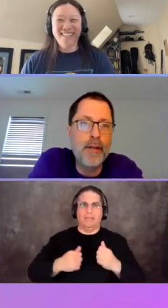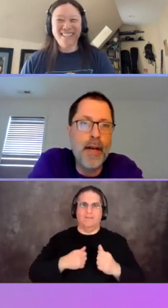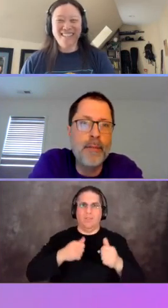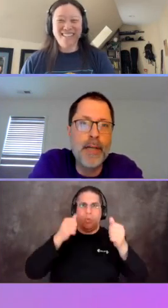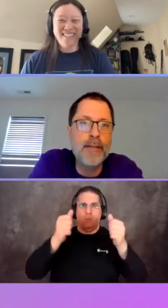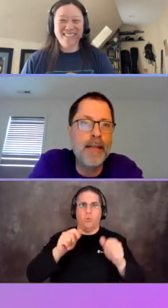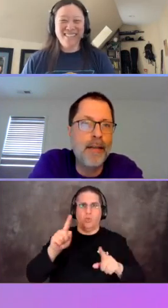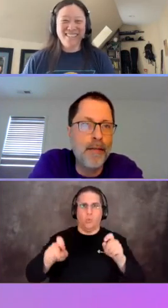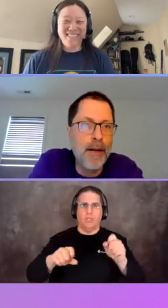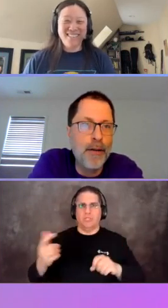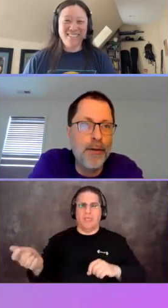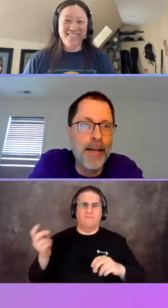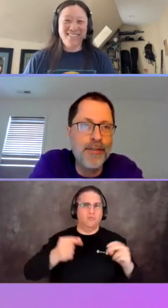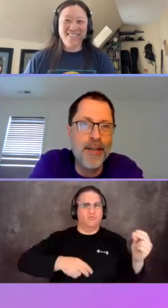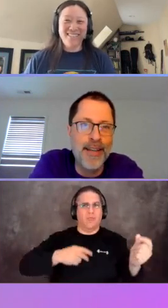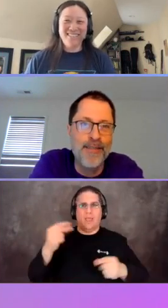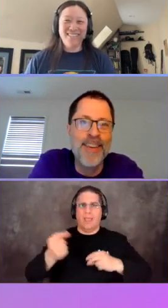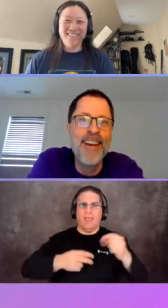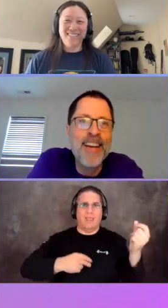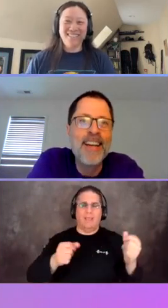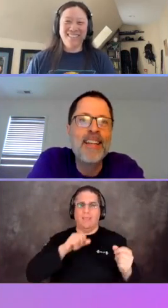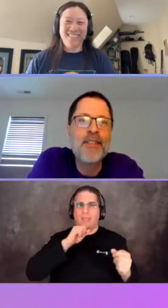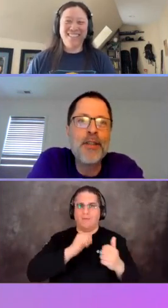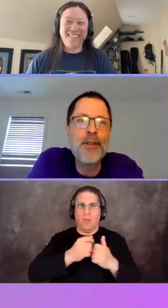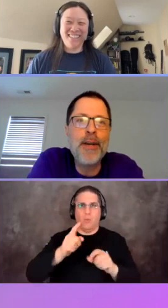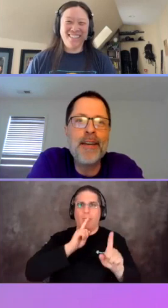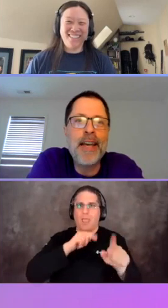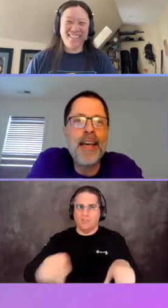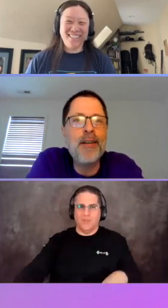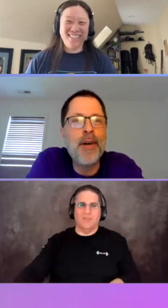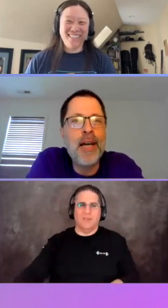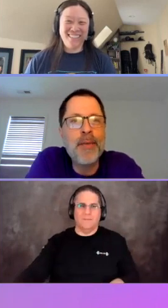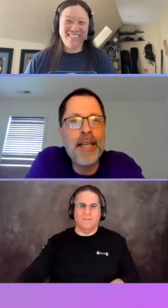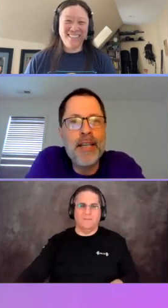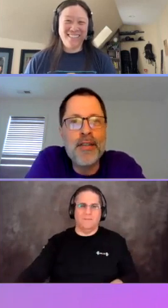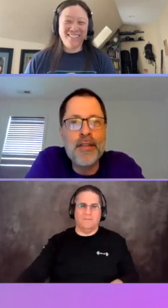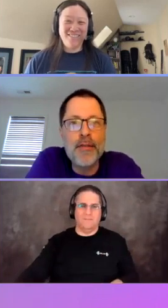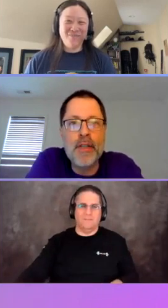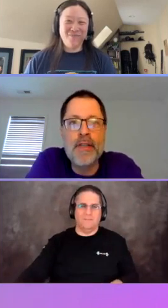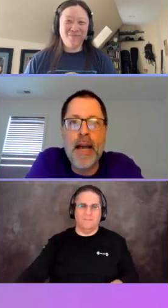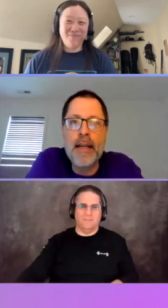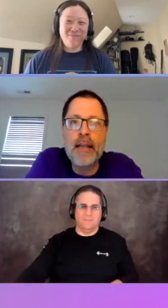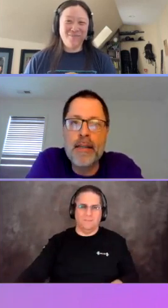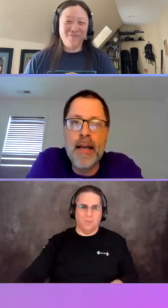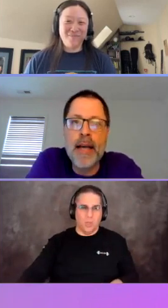[Diane Ko] If you're to set role as a group as a link you would override the semantics of that link. And now these